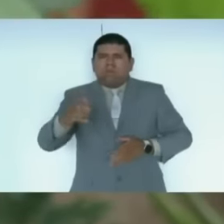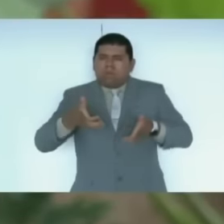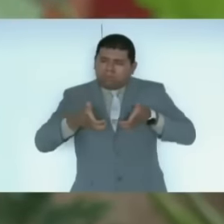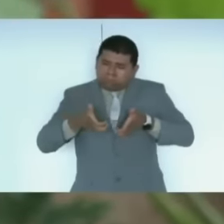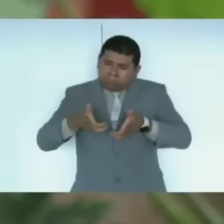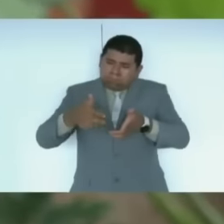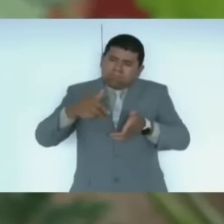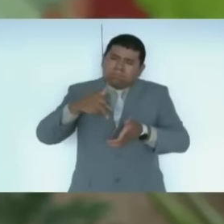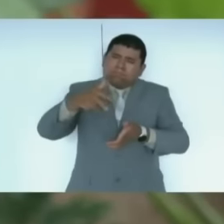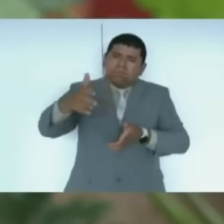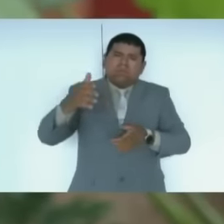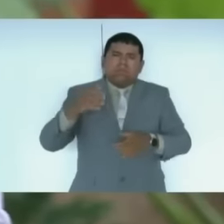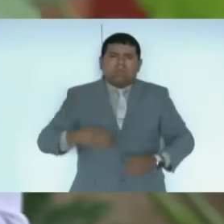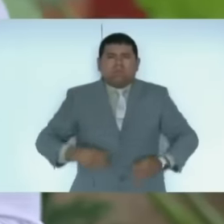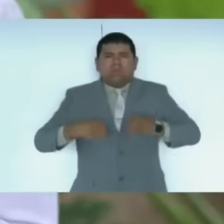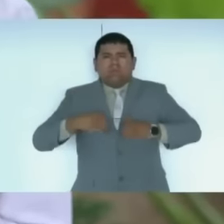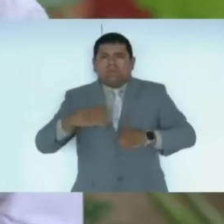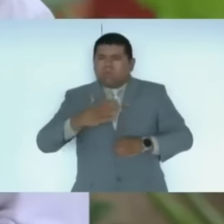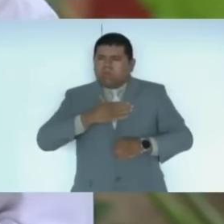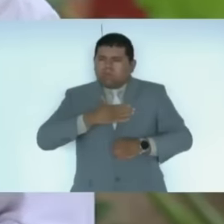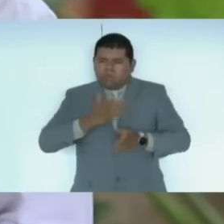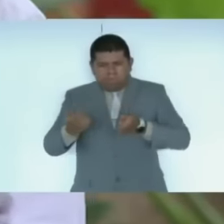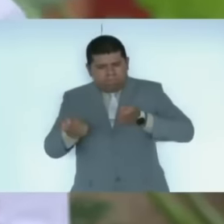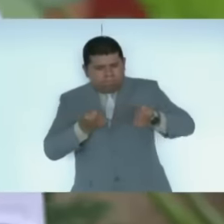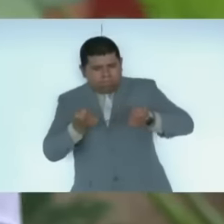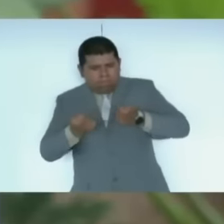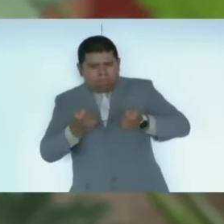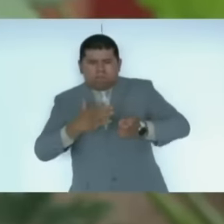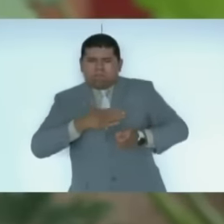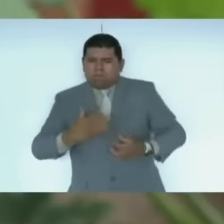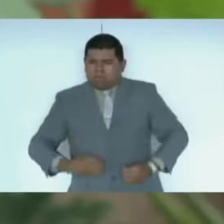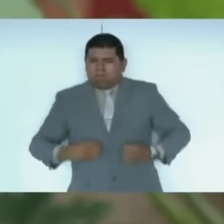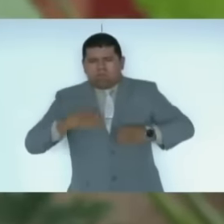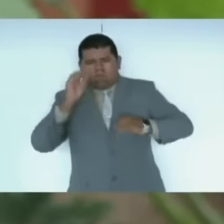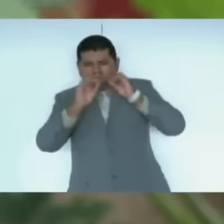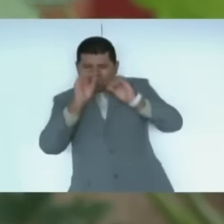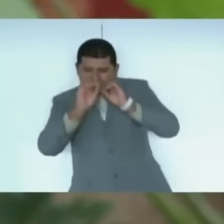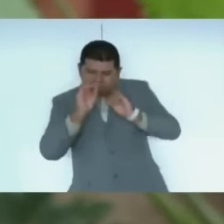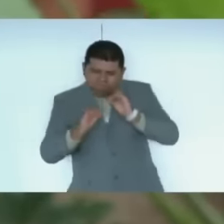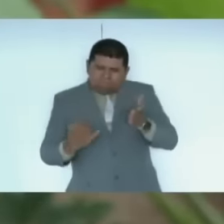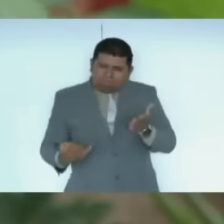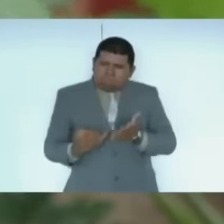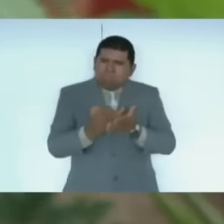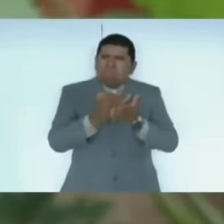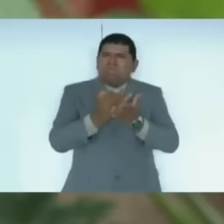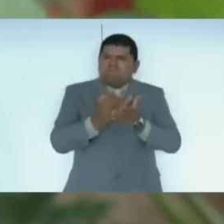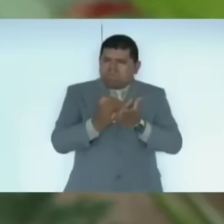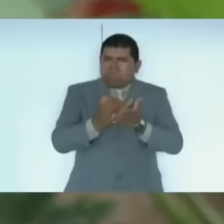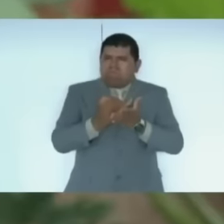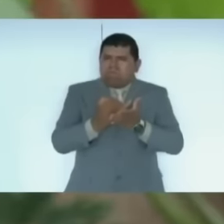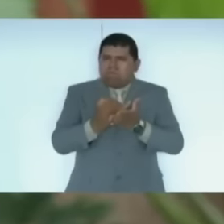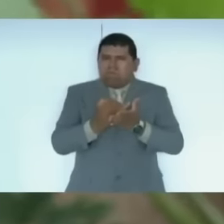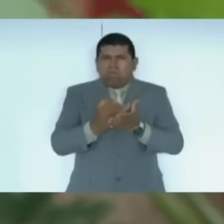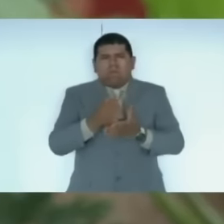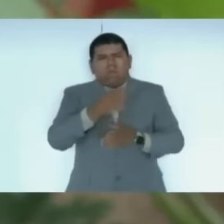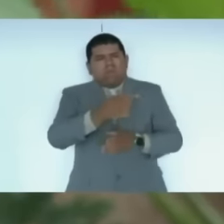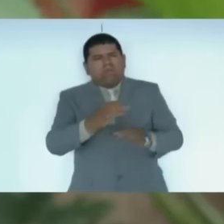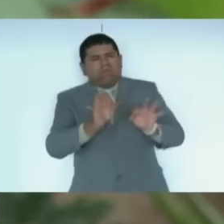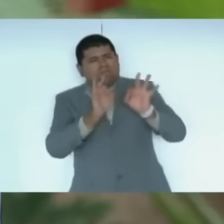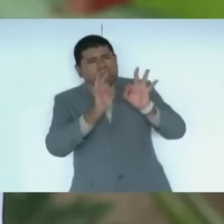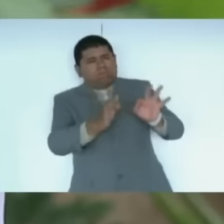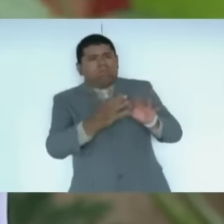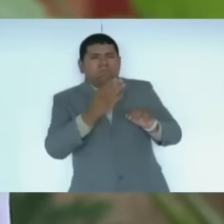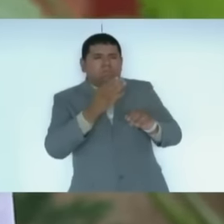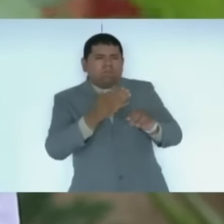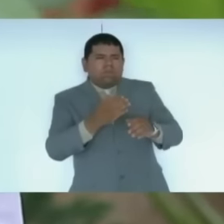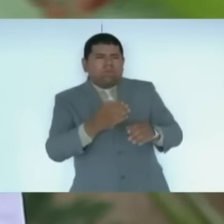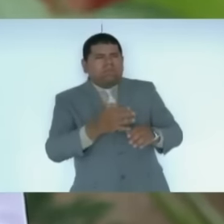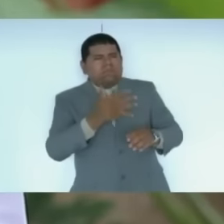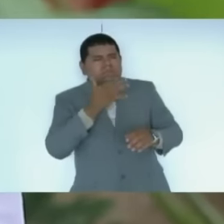that I was the architect of my own destiny that if I extracted honey or gall from things it was